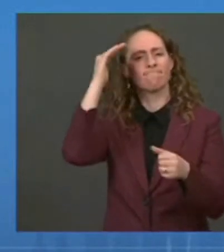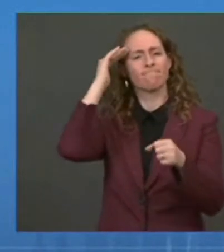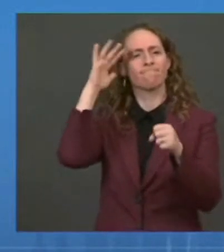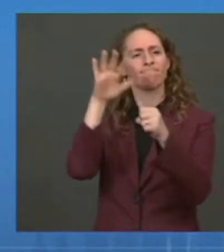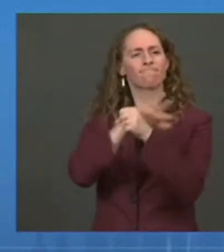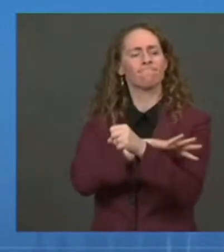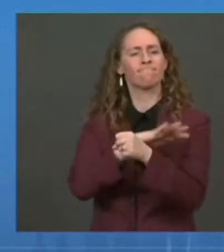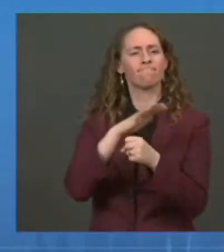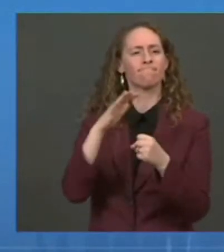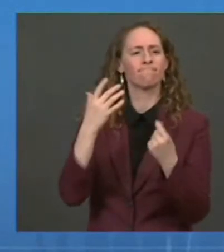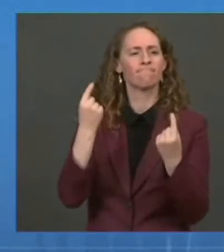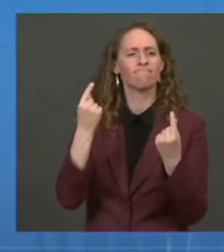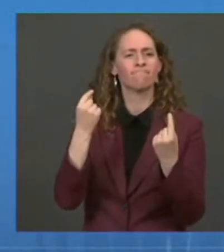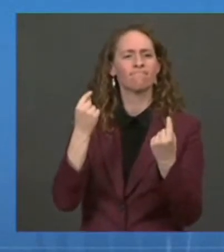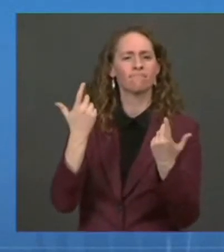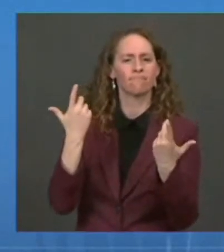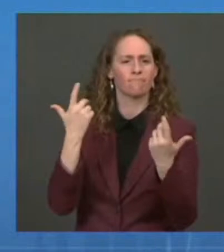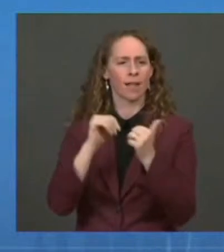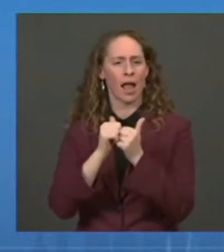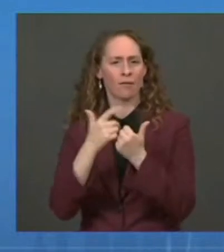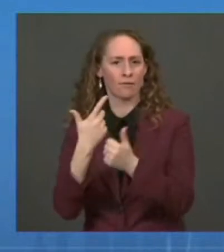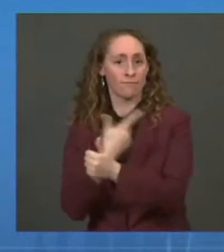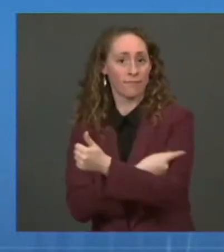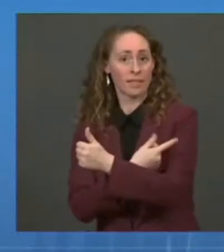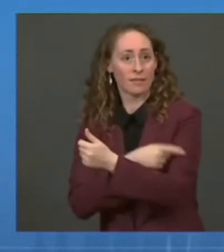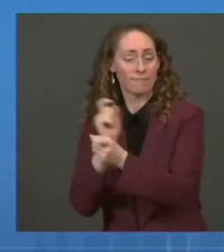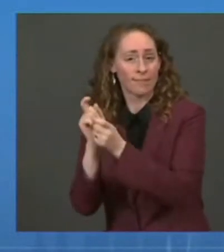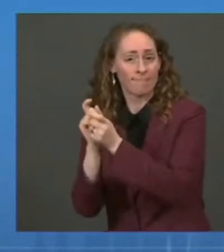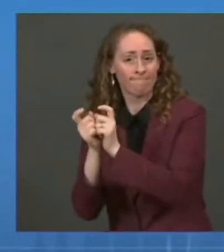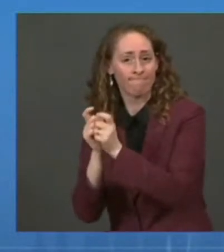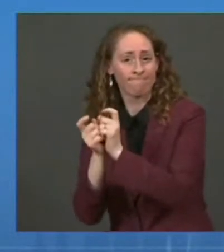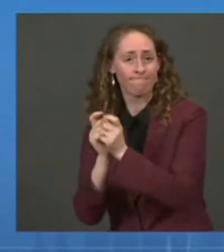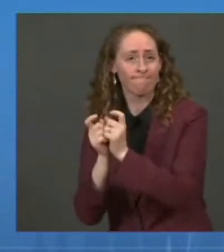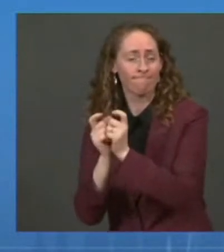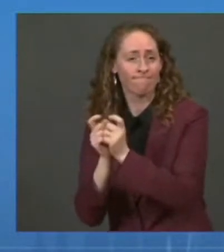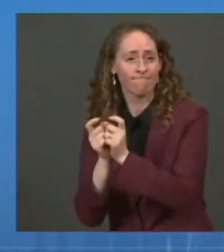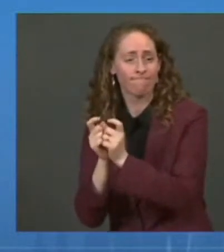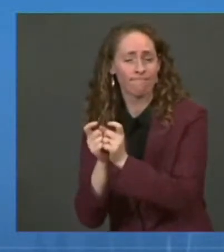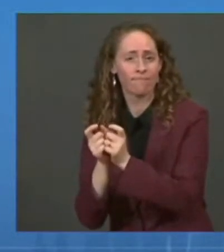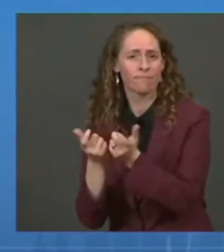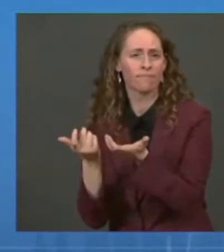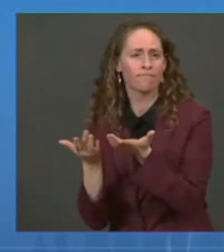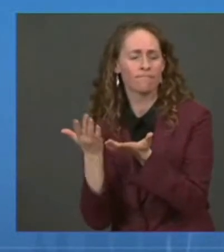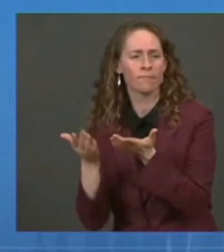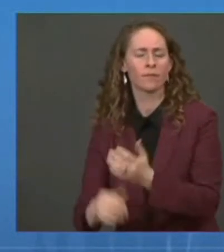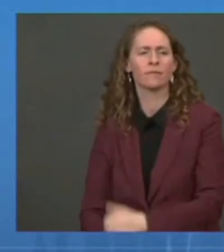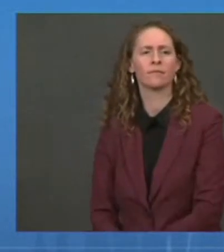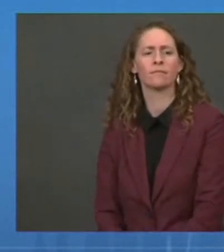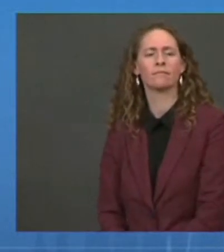OBVIOUSLY IT TOO SOON FOR ME TO UPDATE THE VACCINES BUT